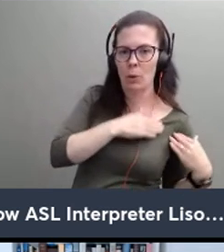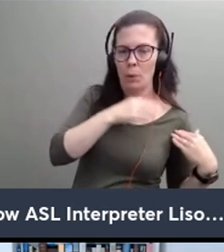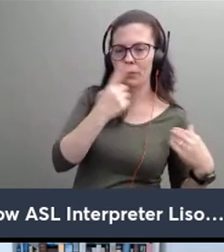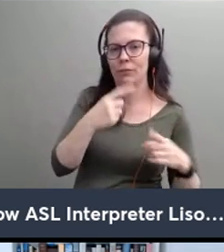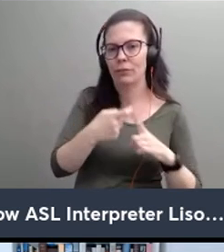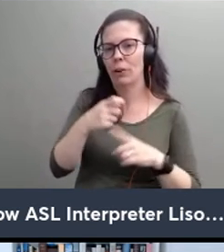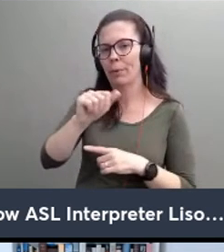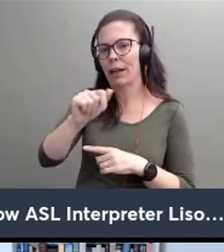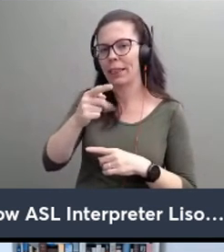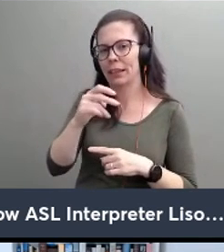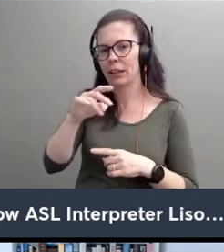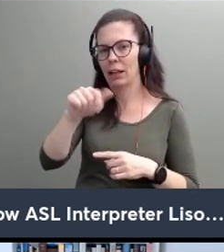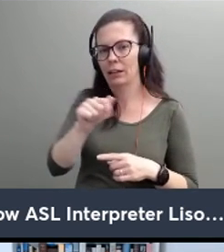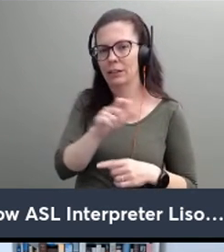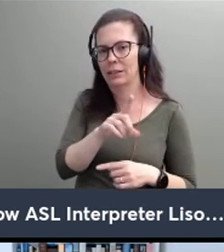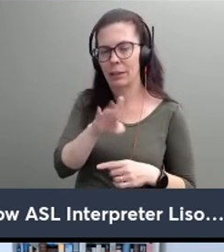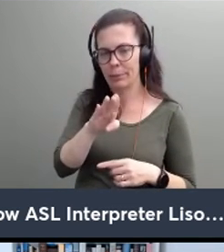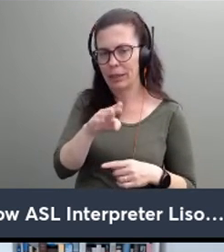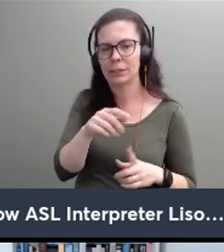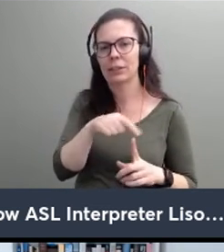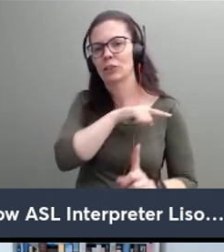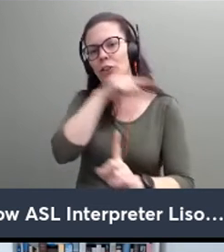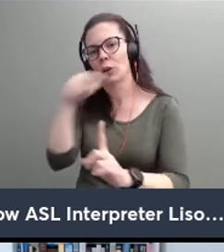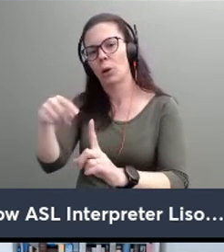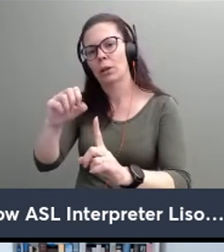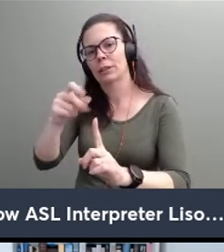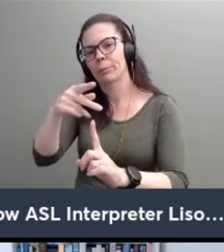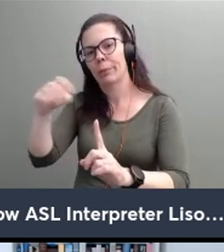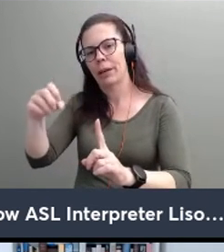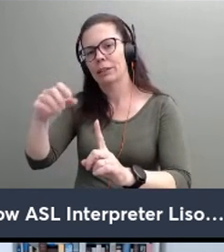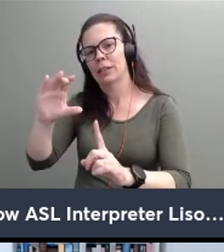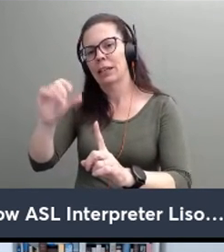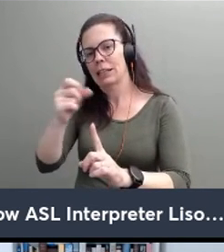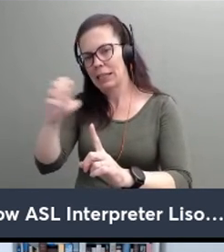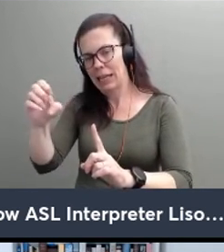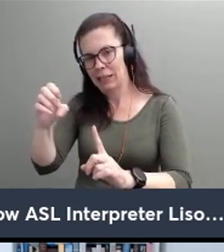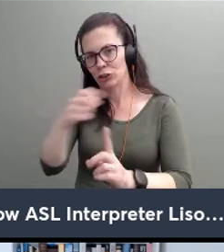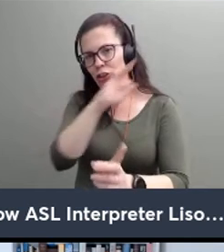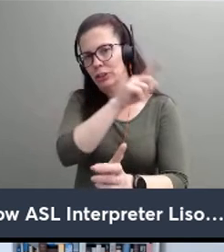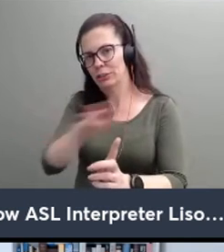Instead, everything is going into the SPICE cache, and then it's being sorta directed outta SPICE cache.